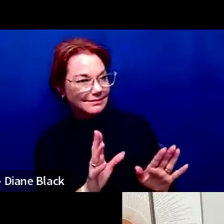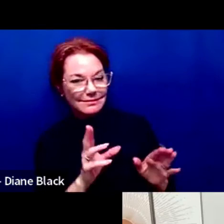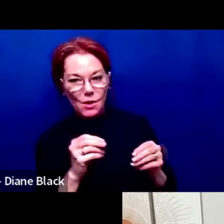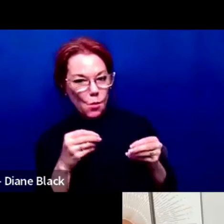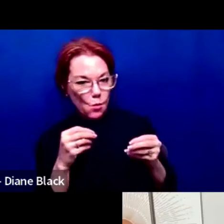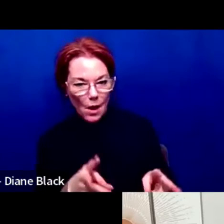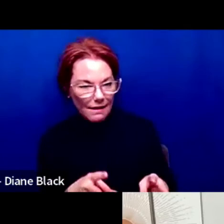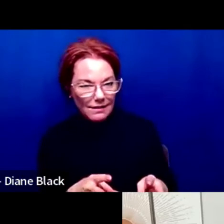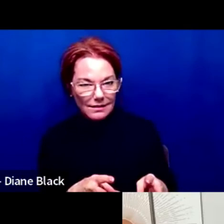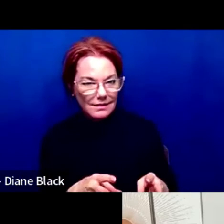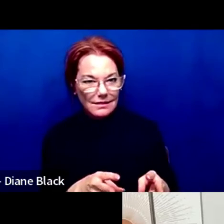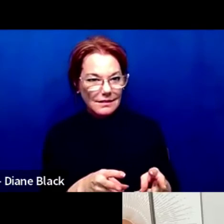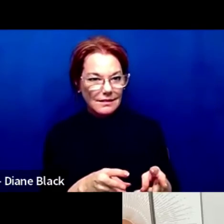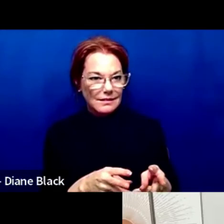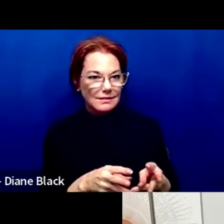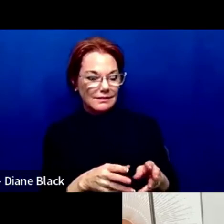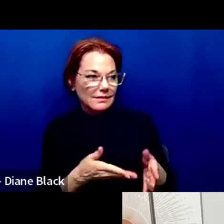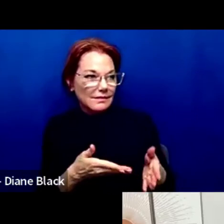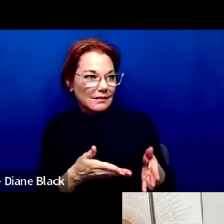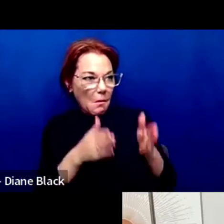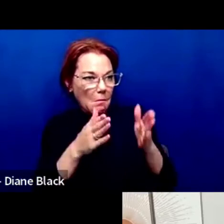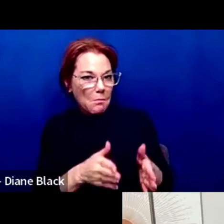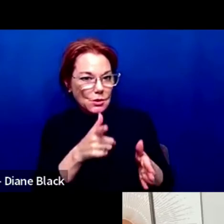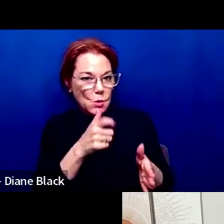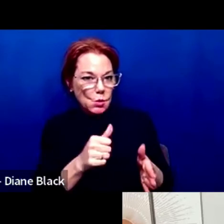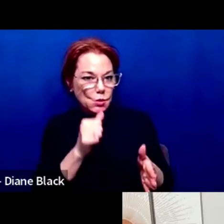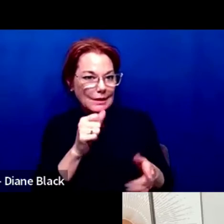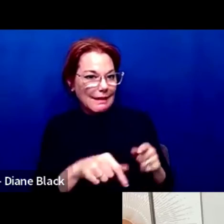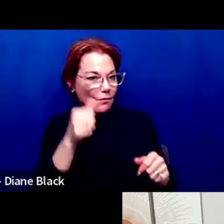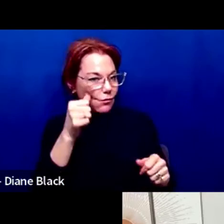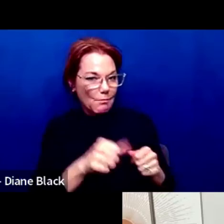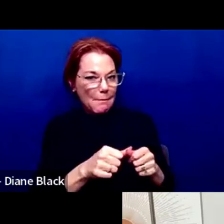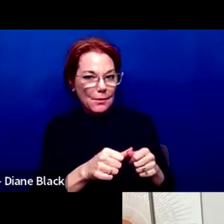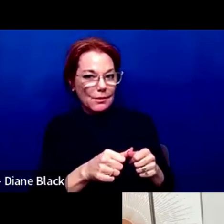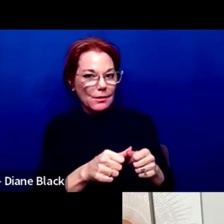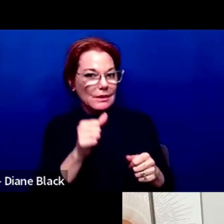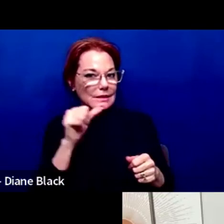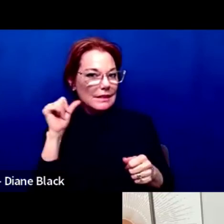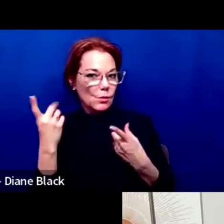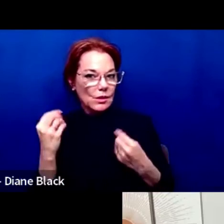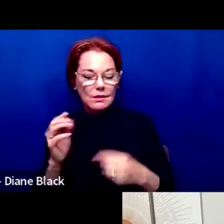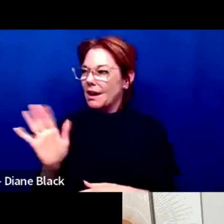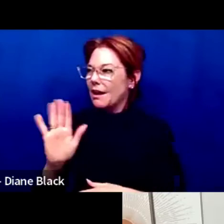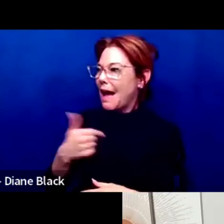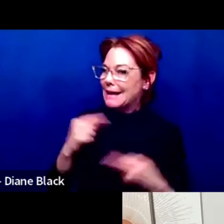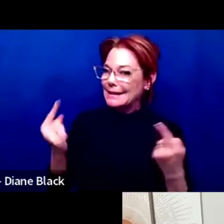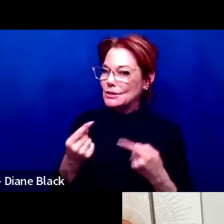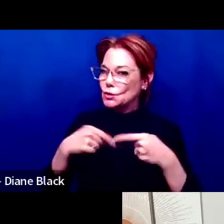when you get injured playing football, it makes perfect sense. So therefore, it was even when I reached out for help, the